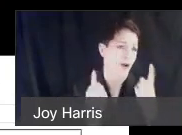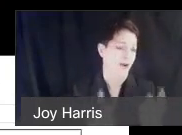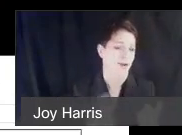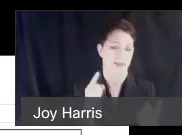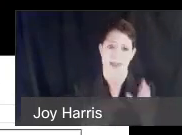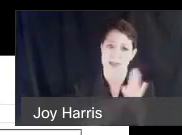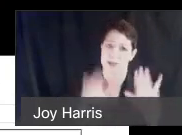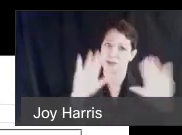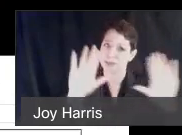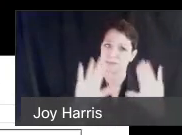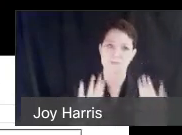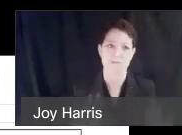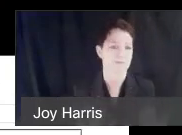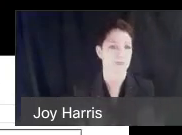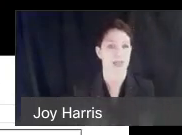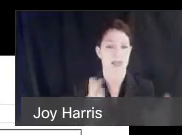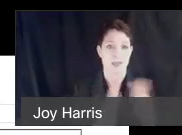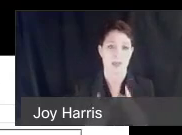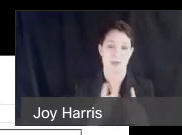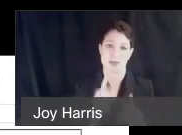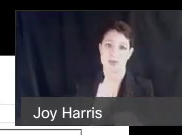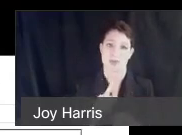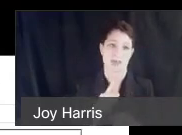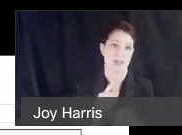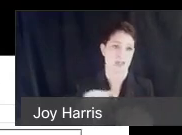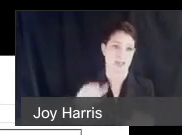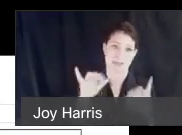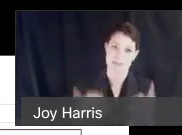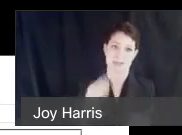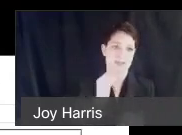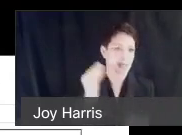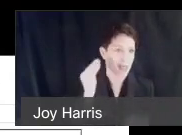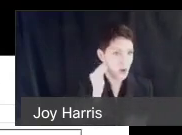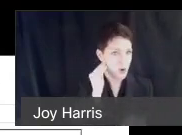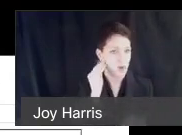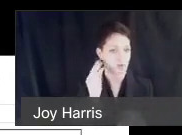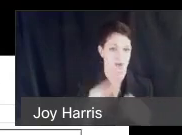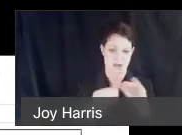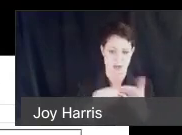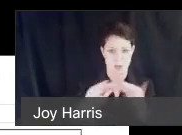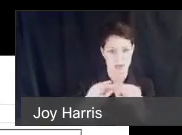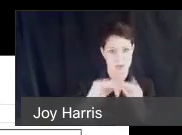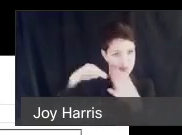know people really had to hunker back down again in order to get these cases down and while,